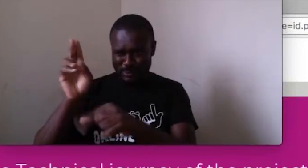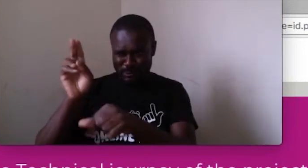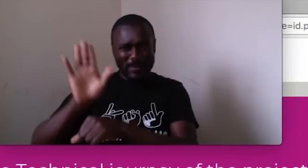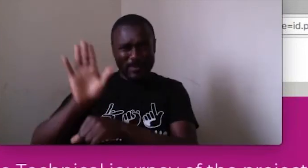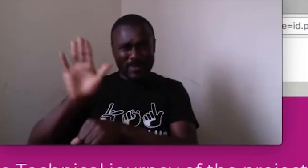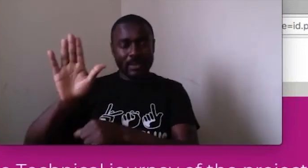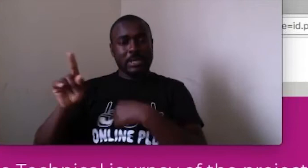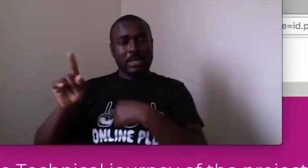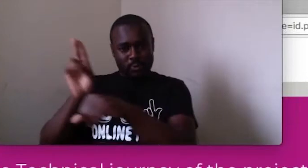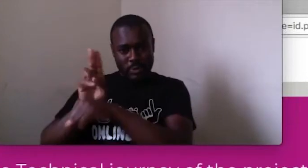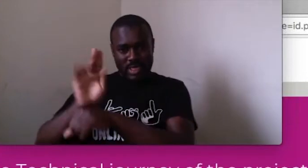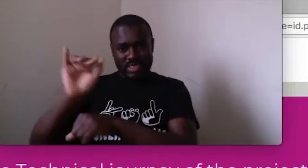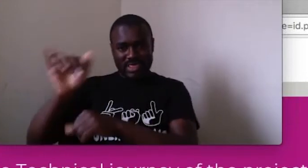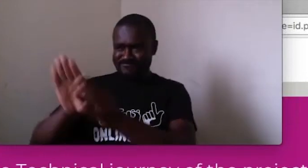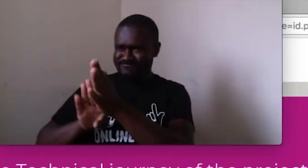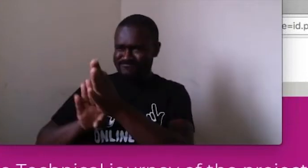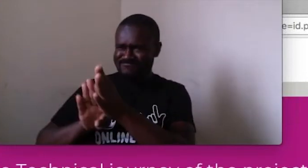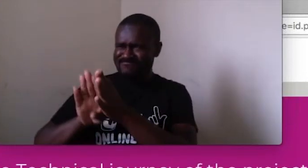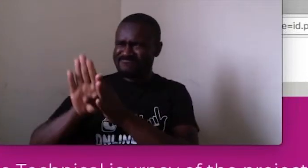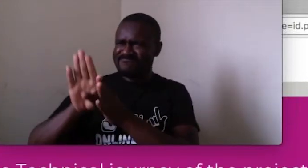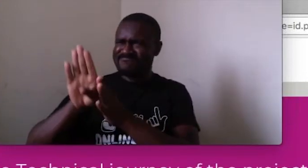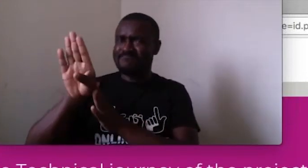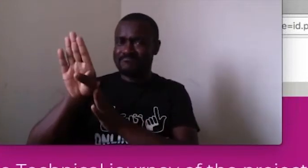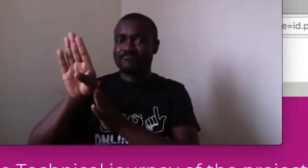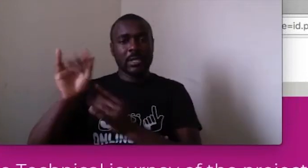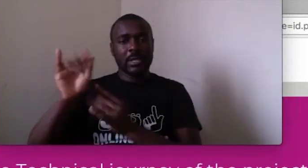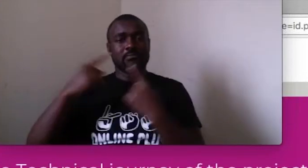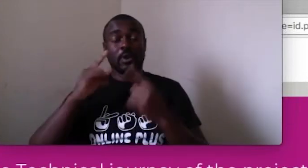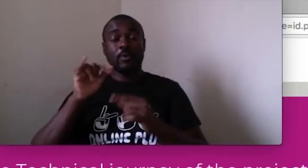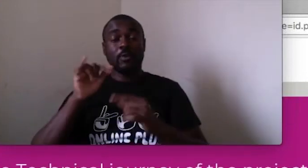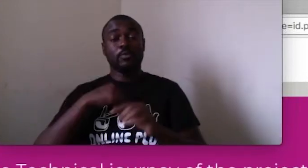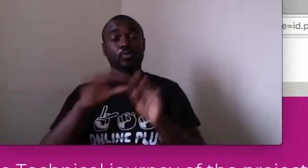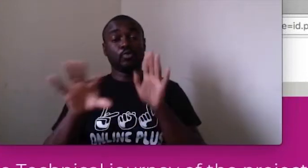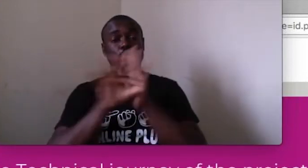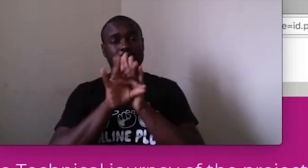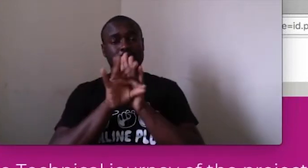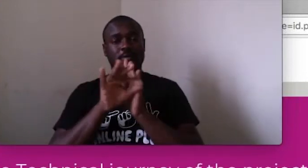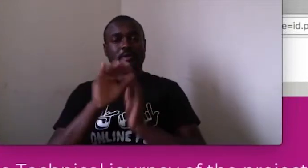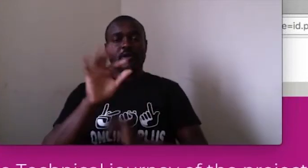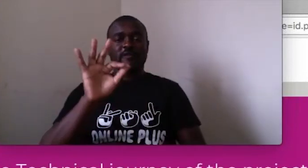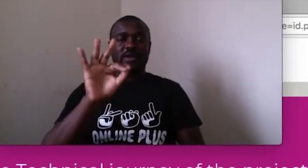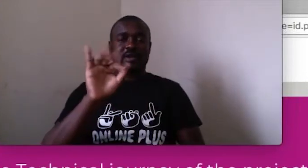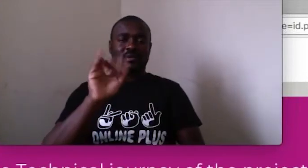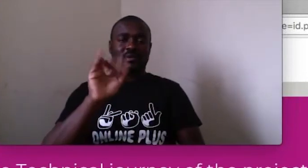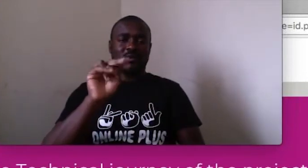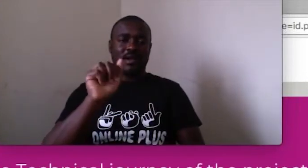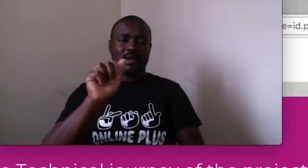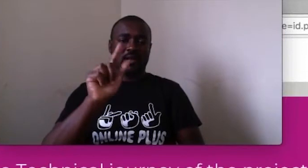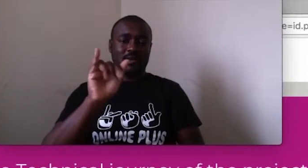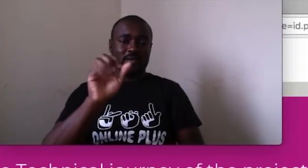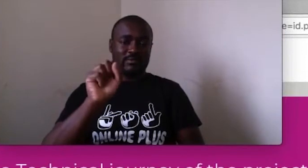It needed a Google developer So what I did is